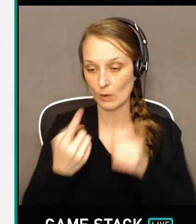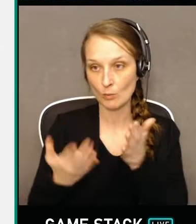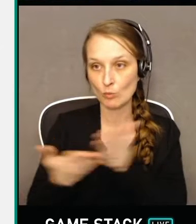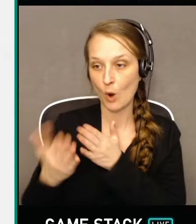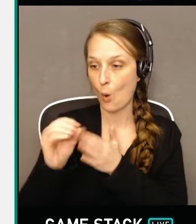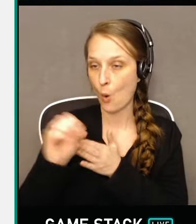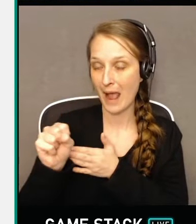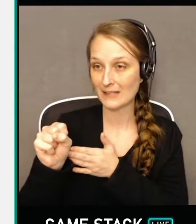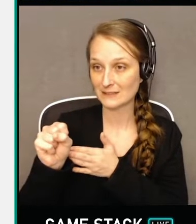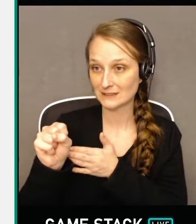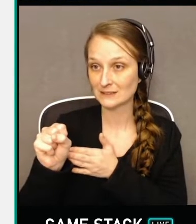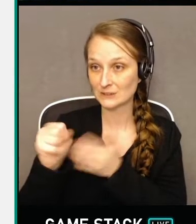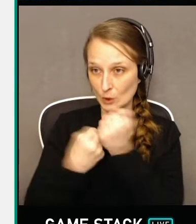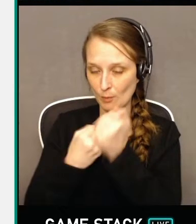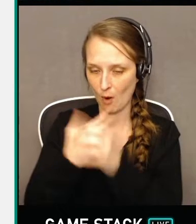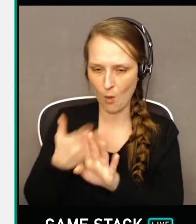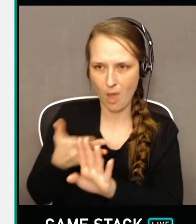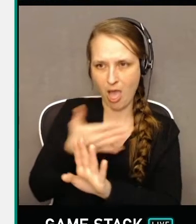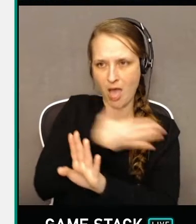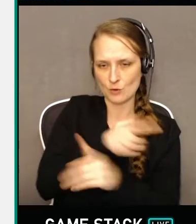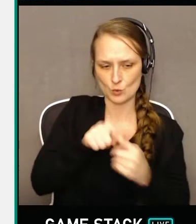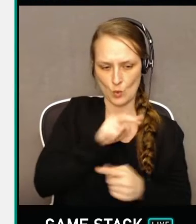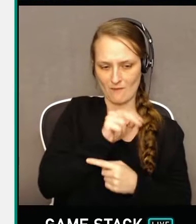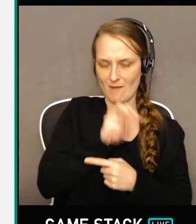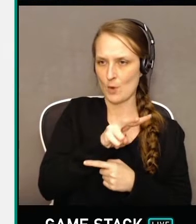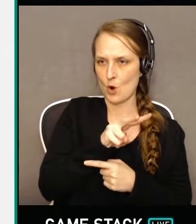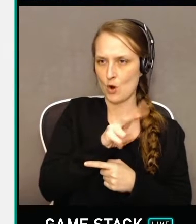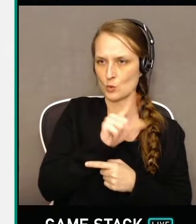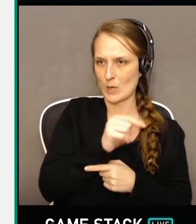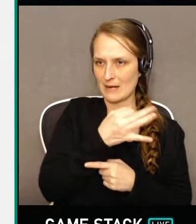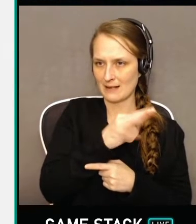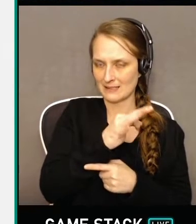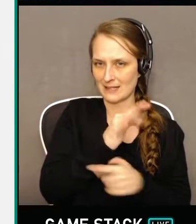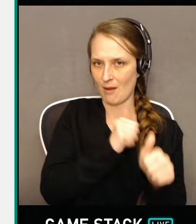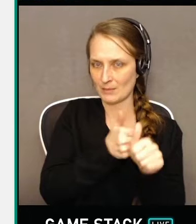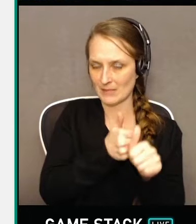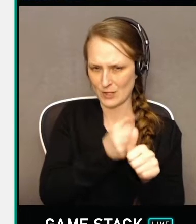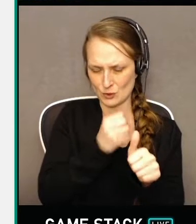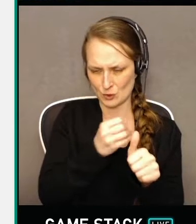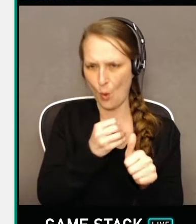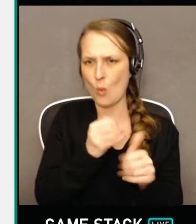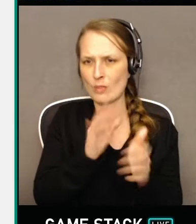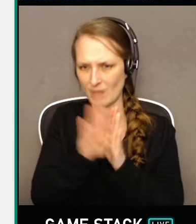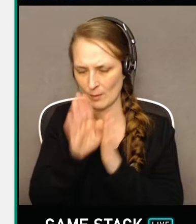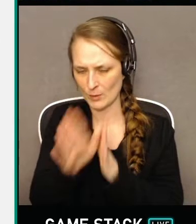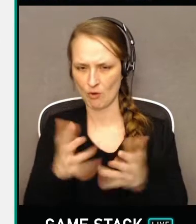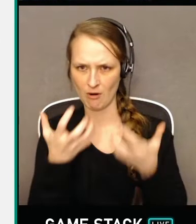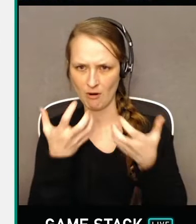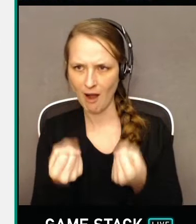back to the November 2019 update to ensure that developers can be confident that their games using the Agility SDK